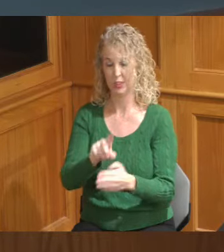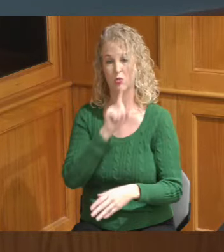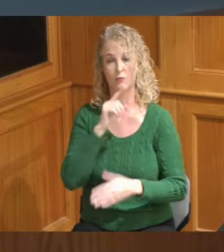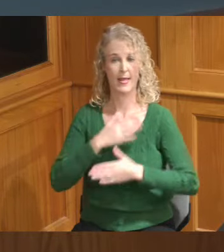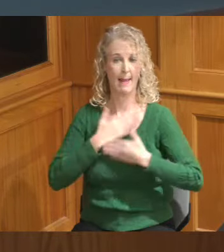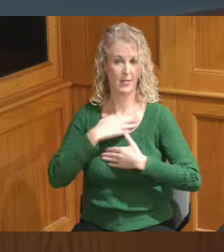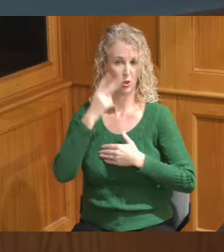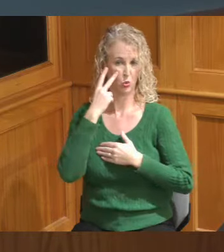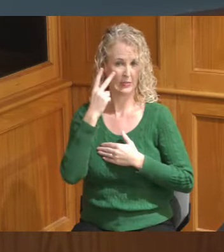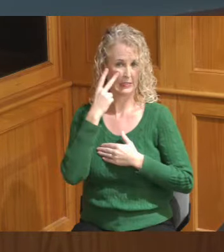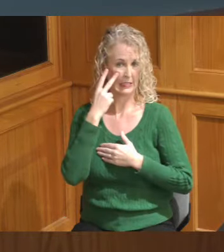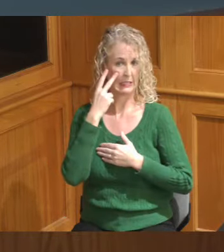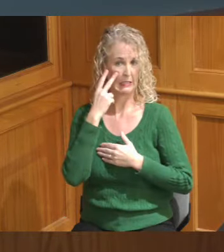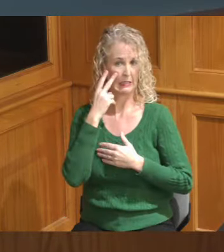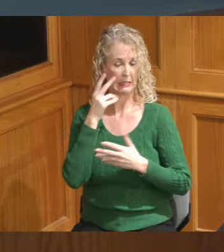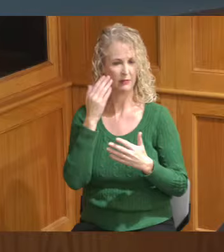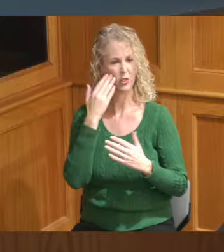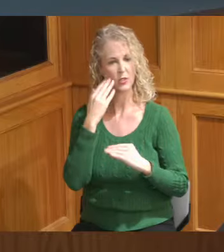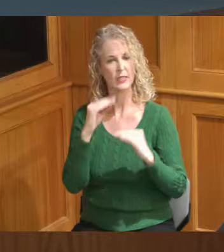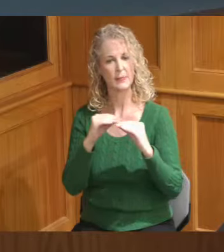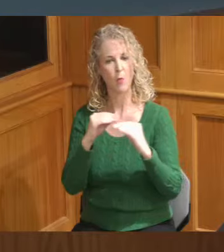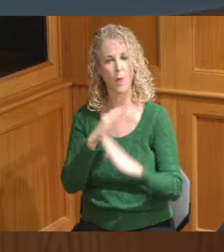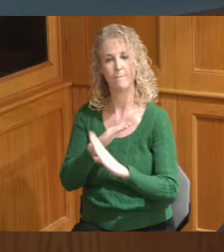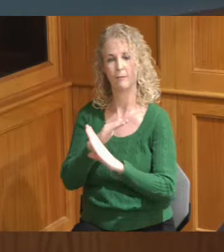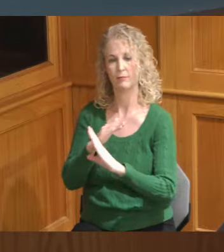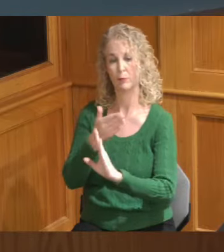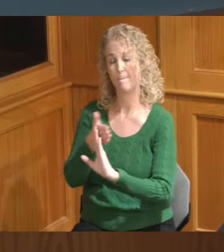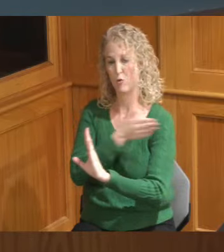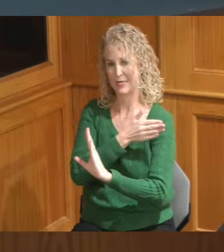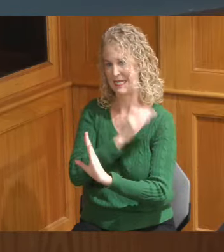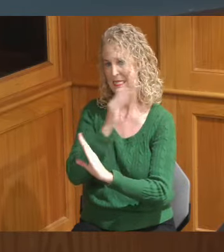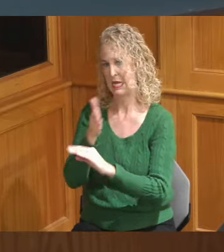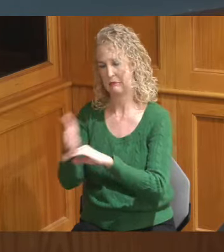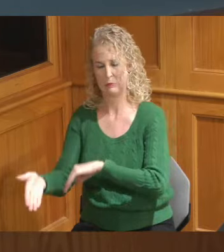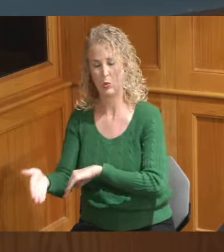it's a more forward thinking kind of approach. And so I'm really grateful that MSD has recommended